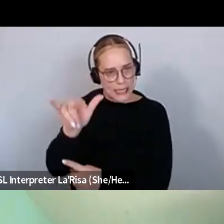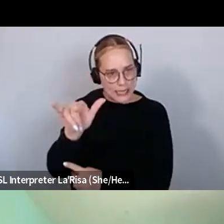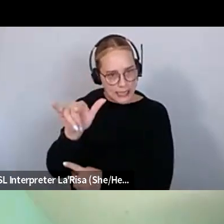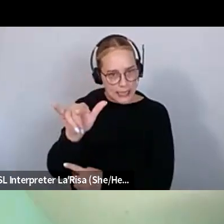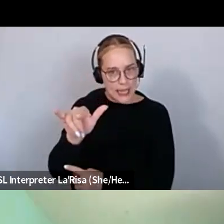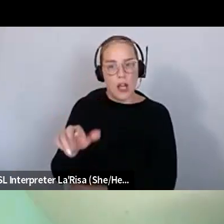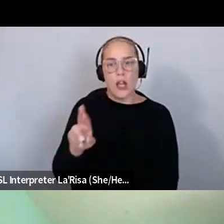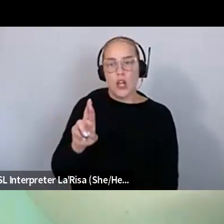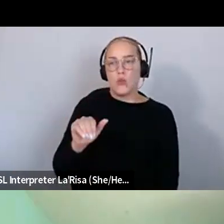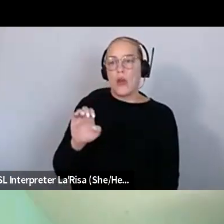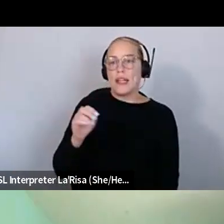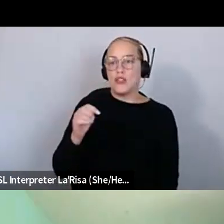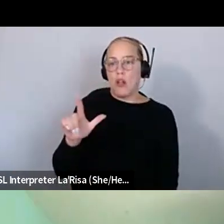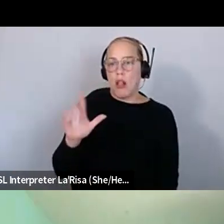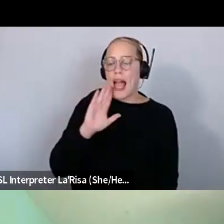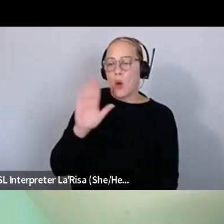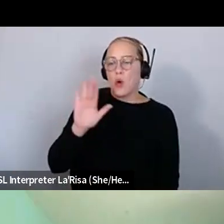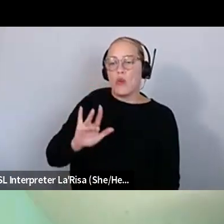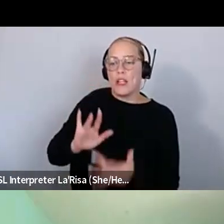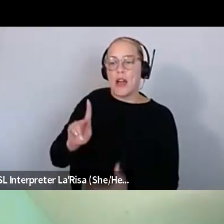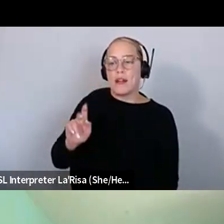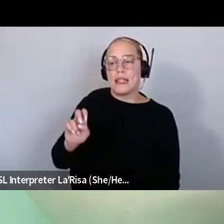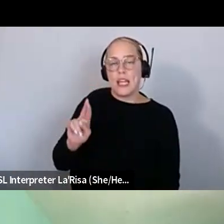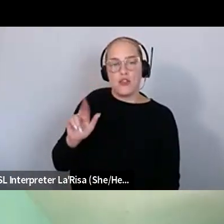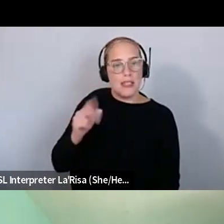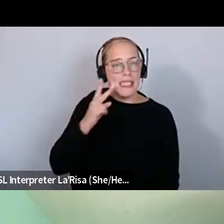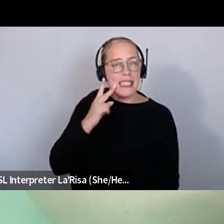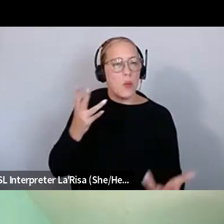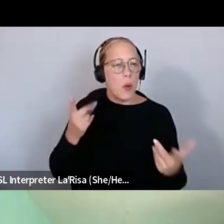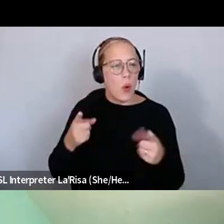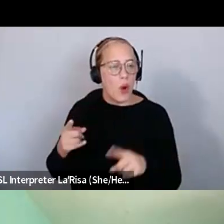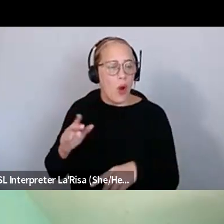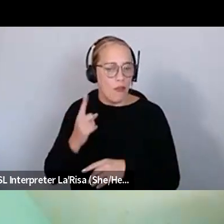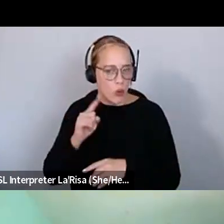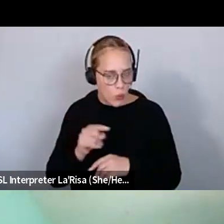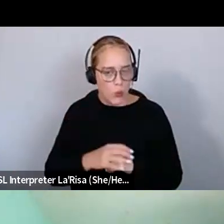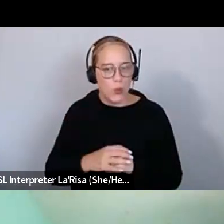only people I don't have travel set for -- Jaden, I don't have your travel